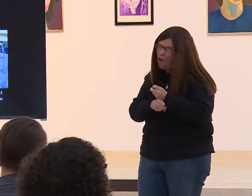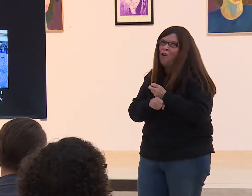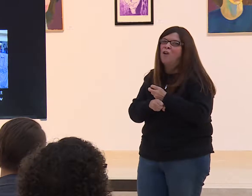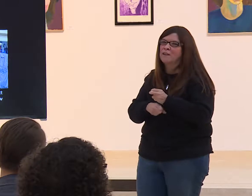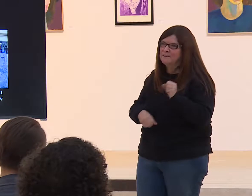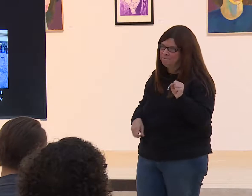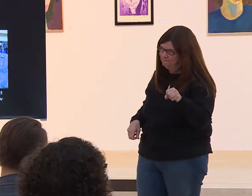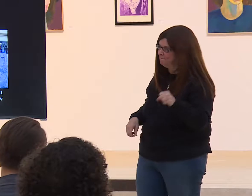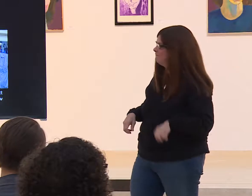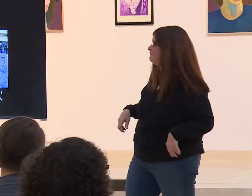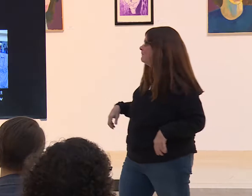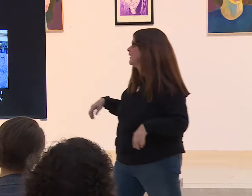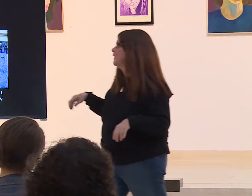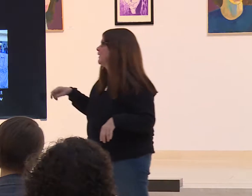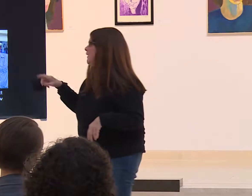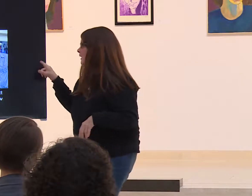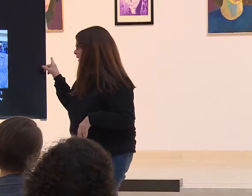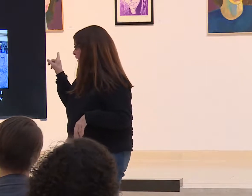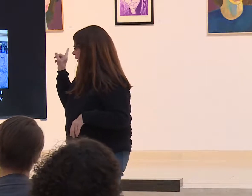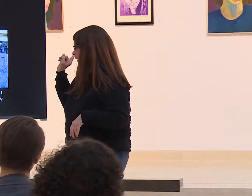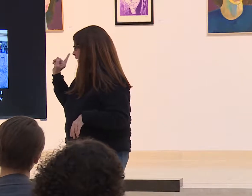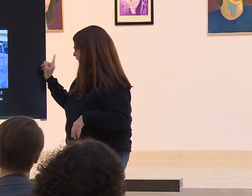It's a challenge in more ways than one.